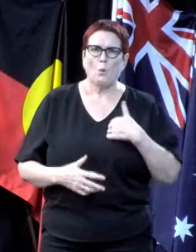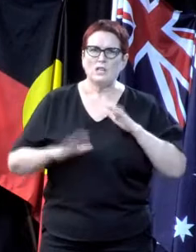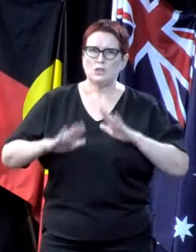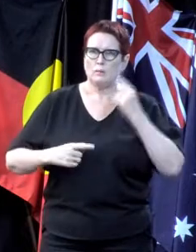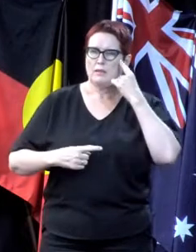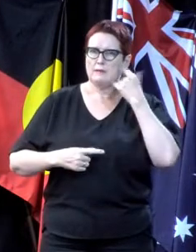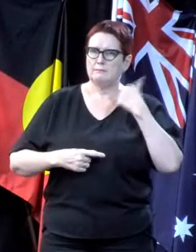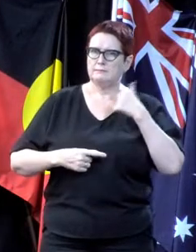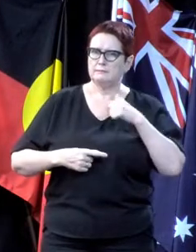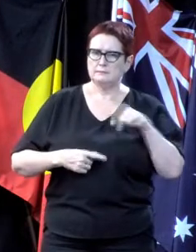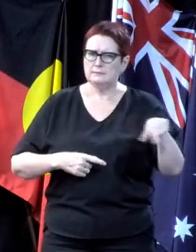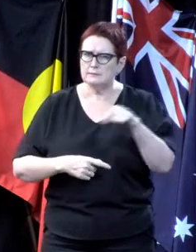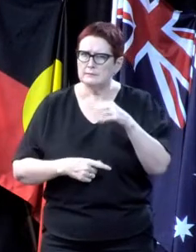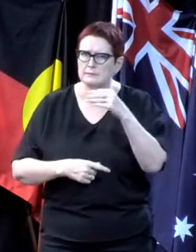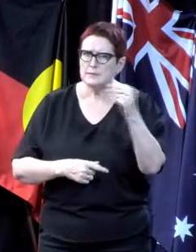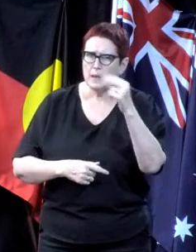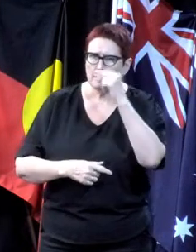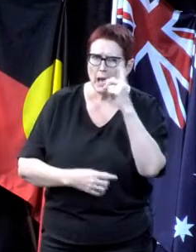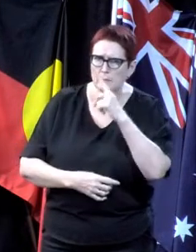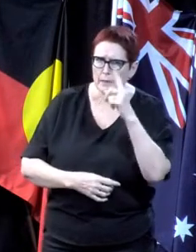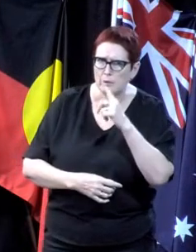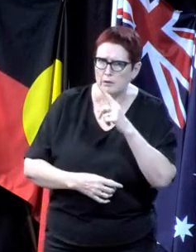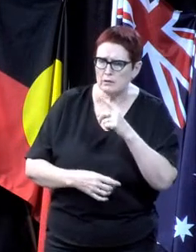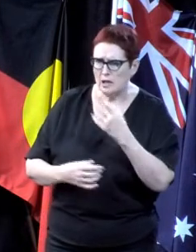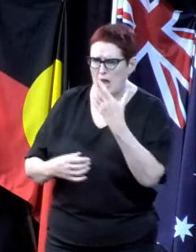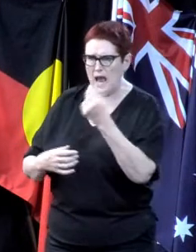with Every Student Succeeding State Schools Policy Statement that was first